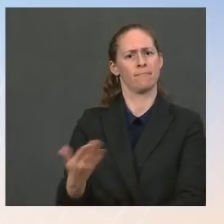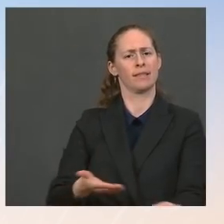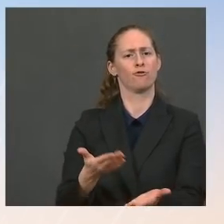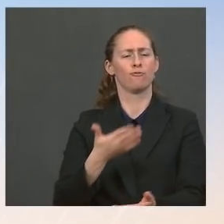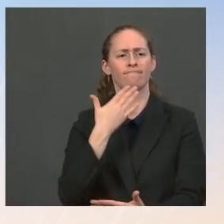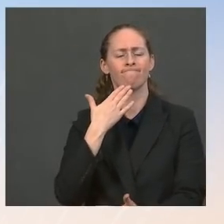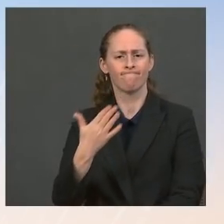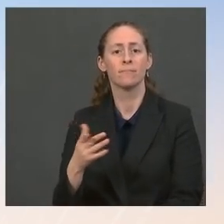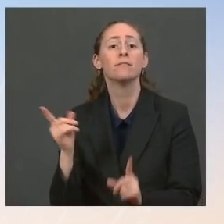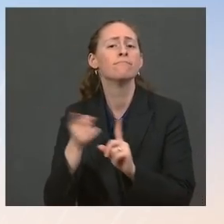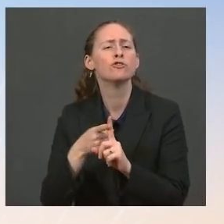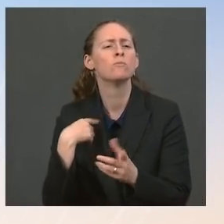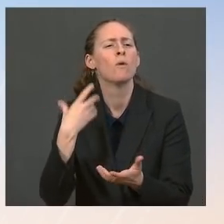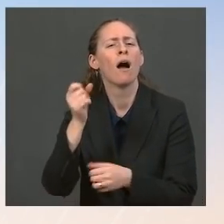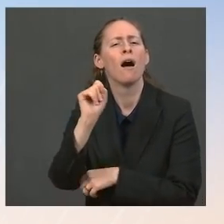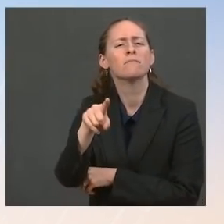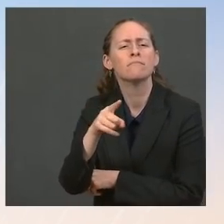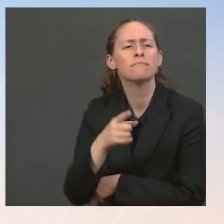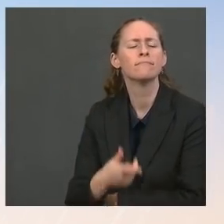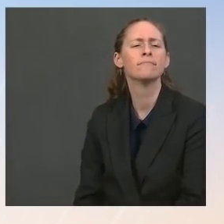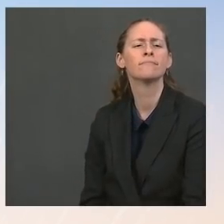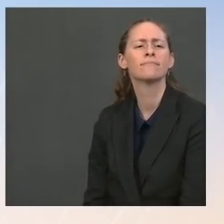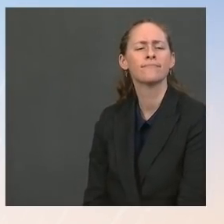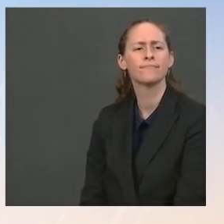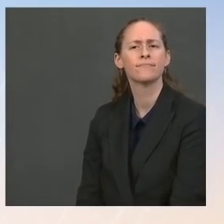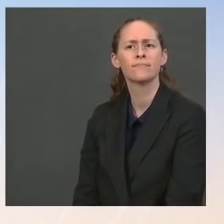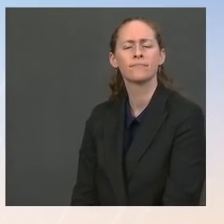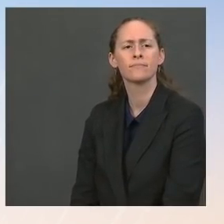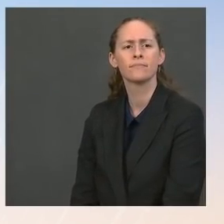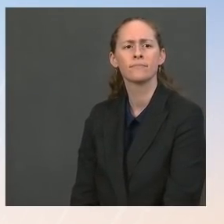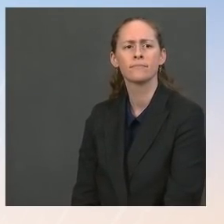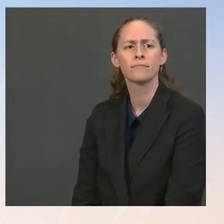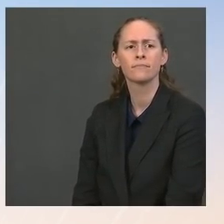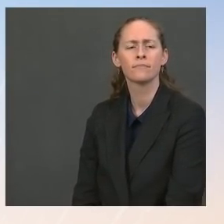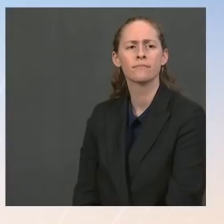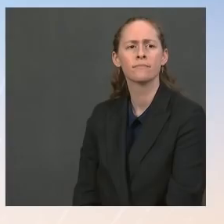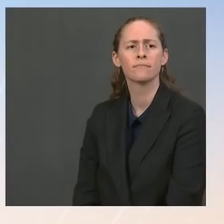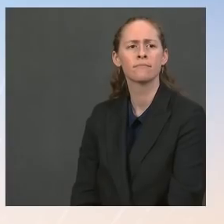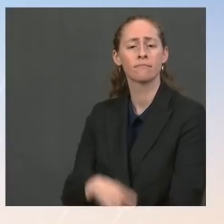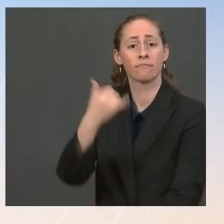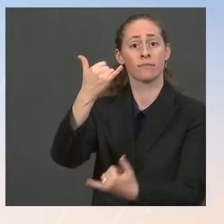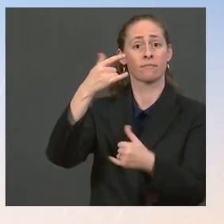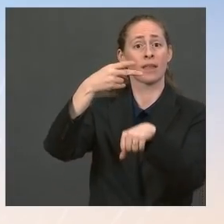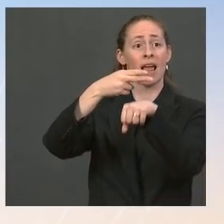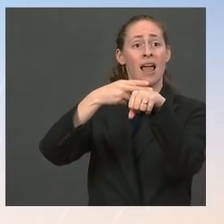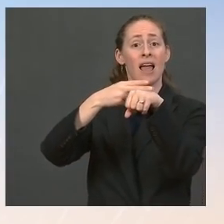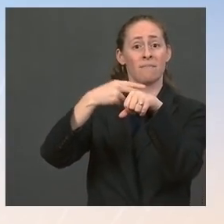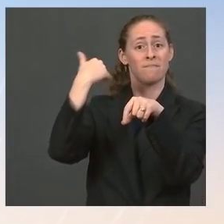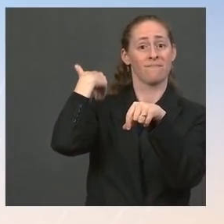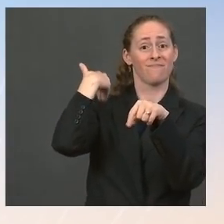you could explain more of your view that these agents on the border acted in a way that violated policies or procedures.